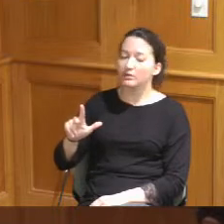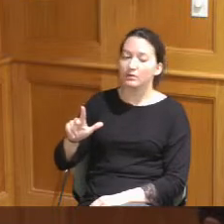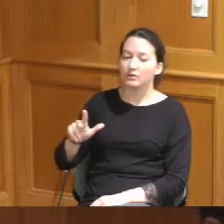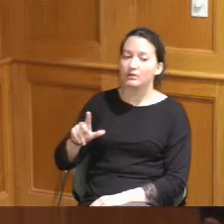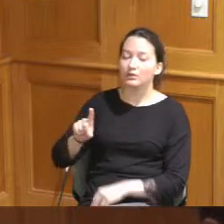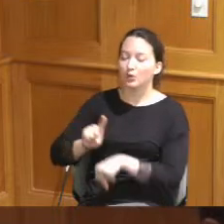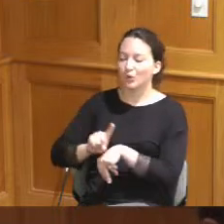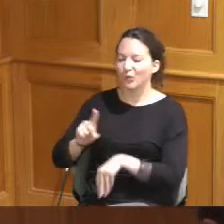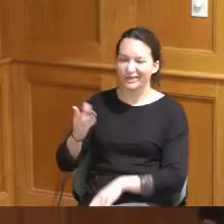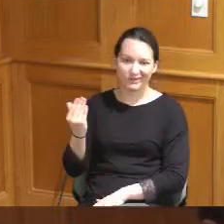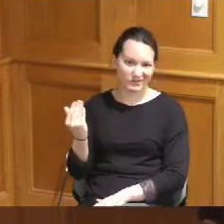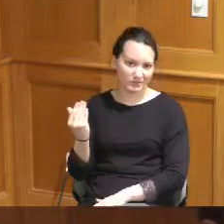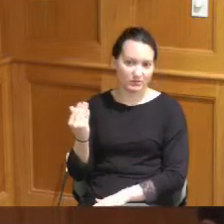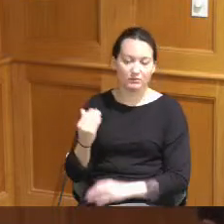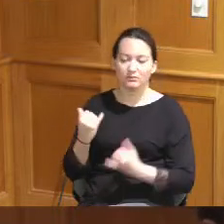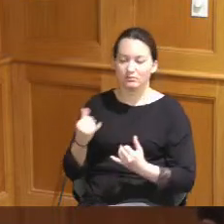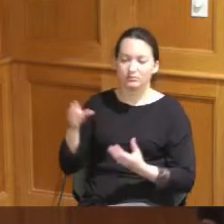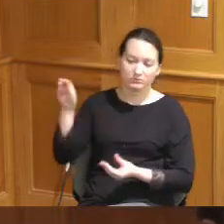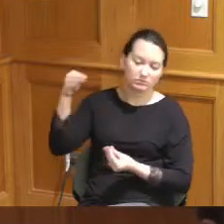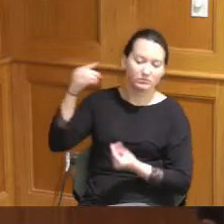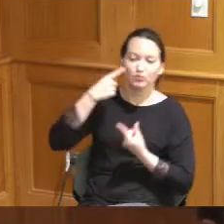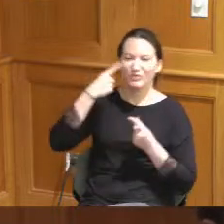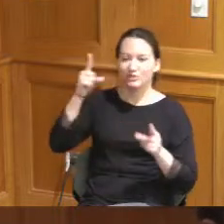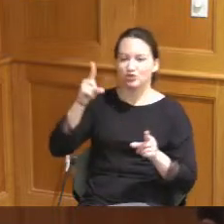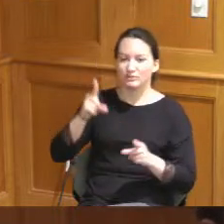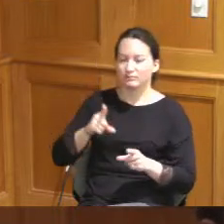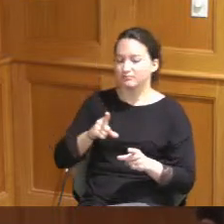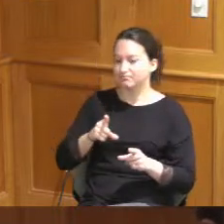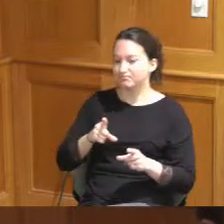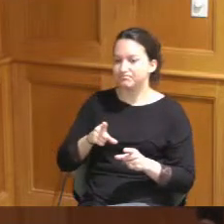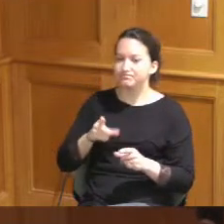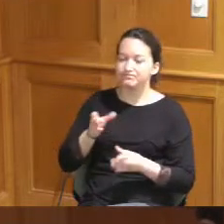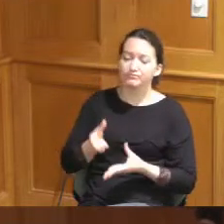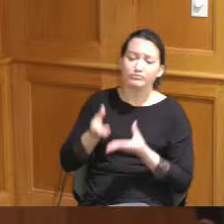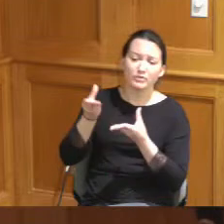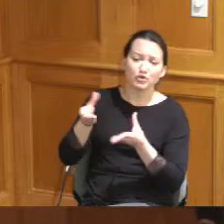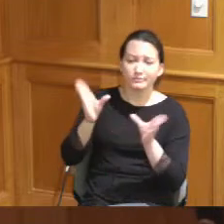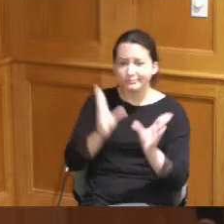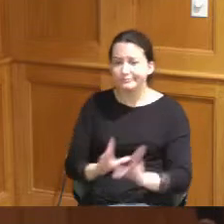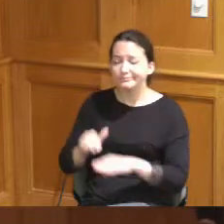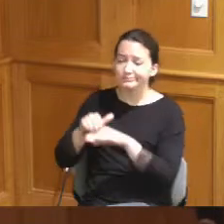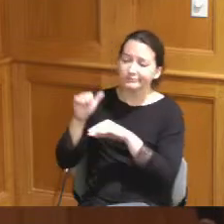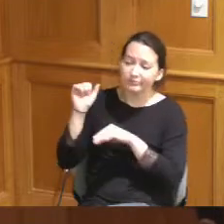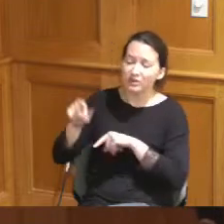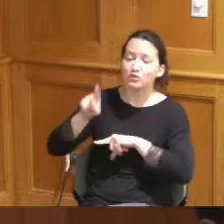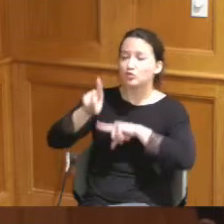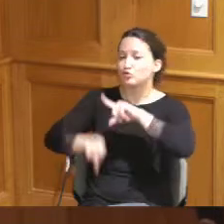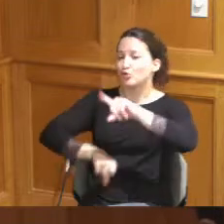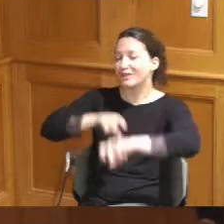in this case the resolution directs the petitioner to prepare and submit a survey and plat and legal